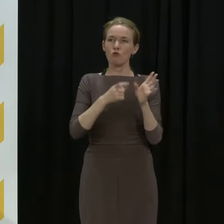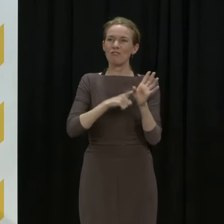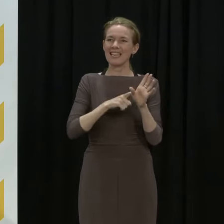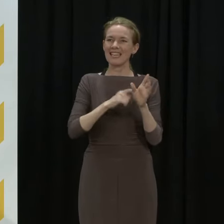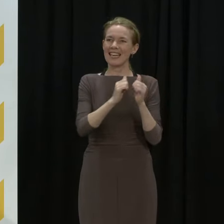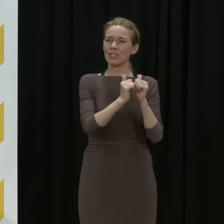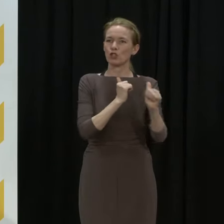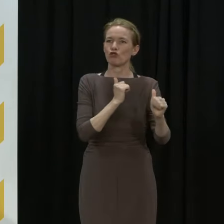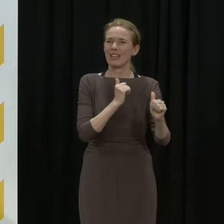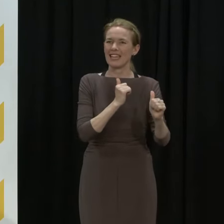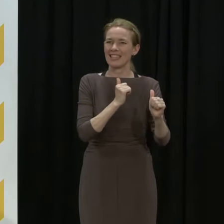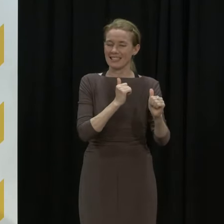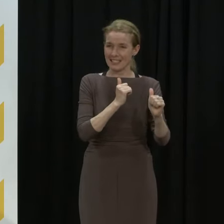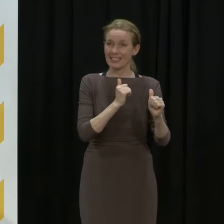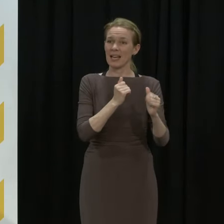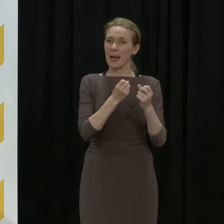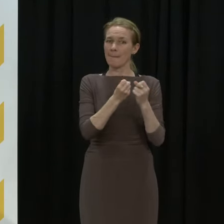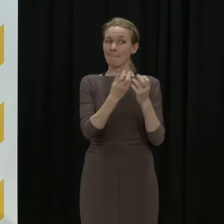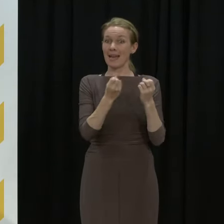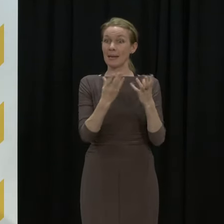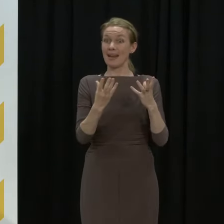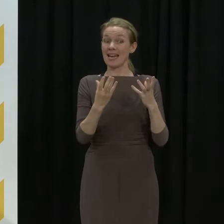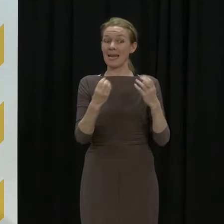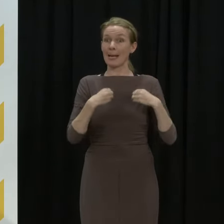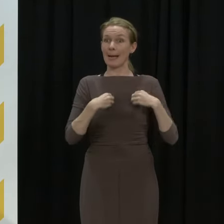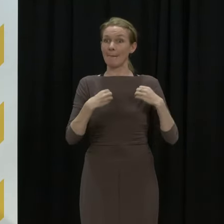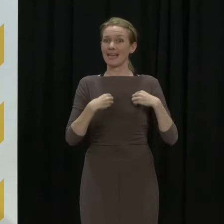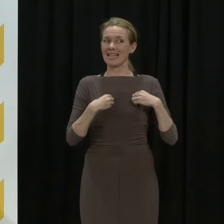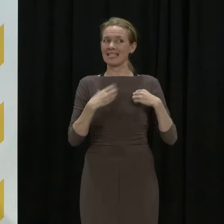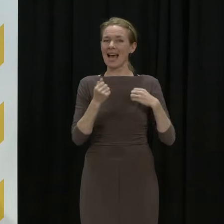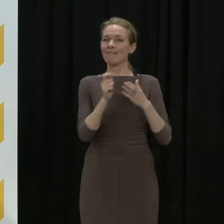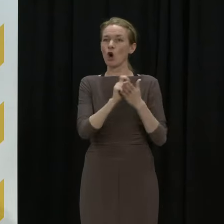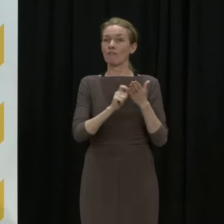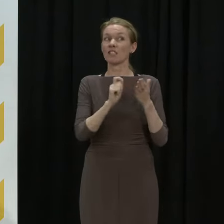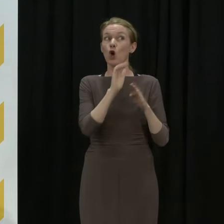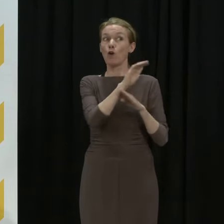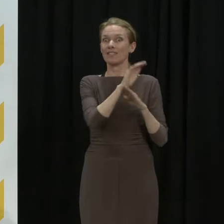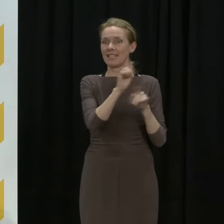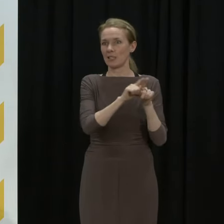representatives including some